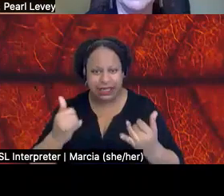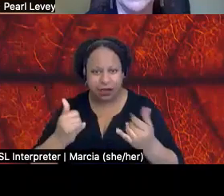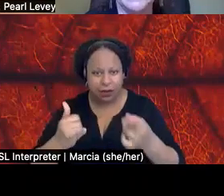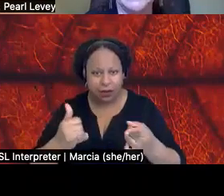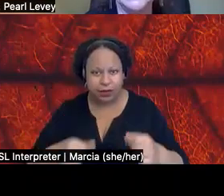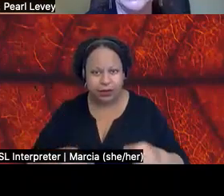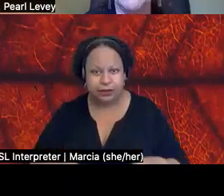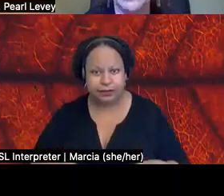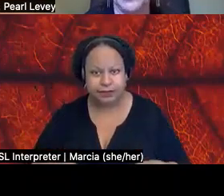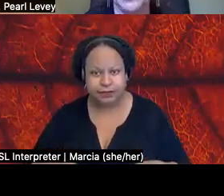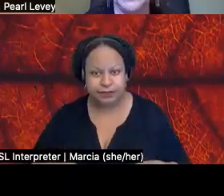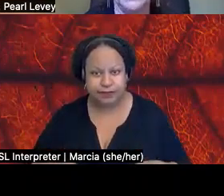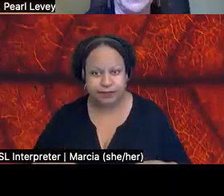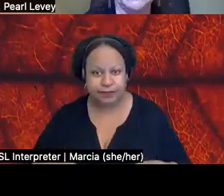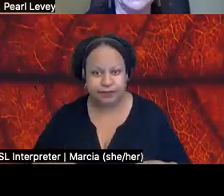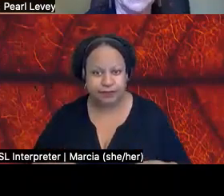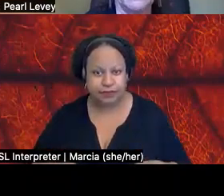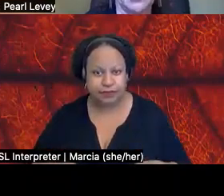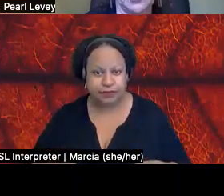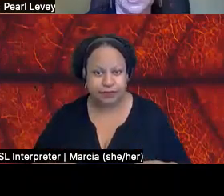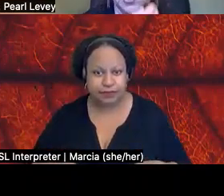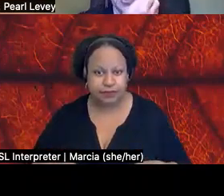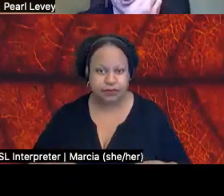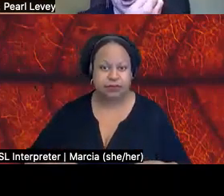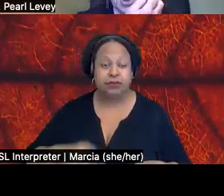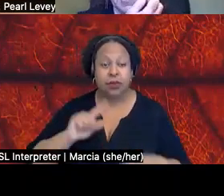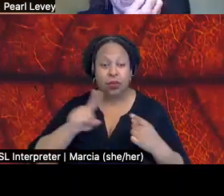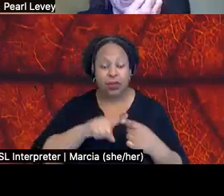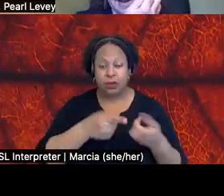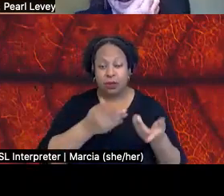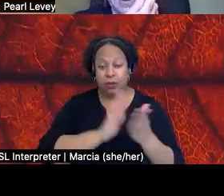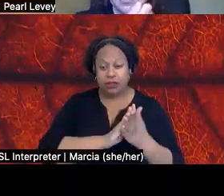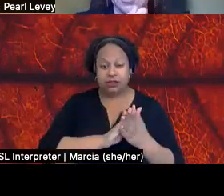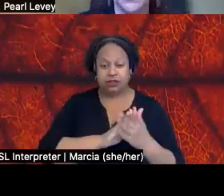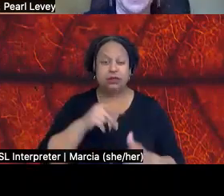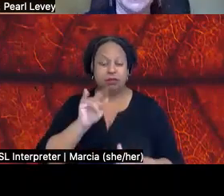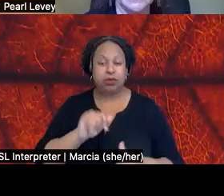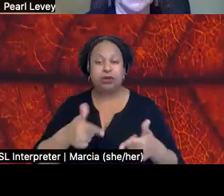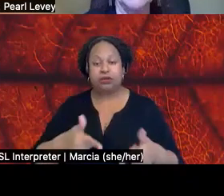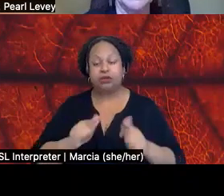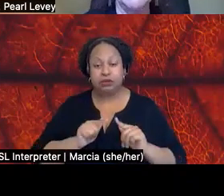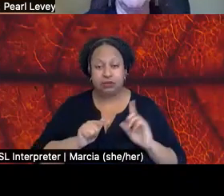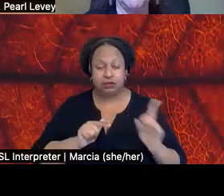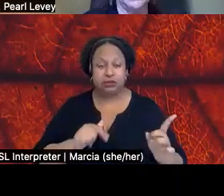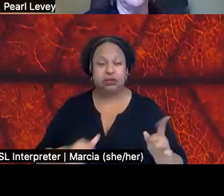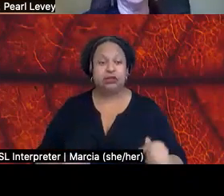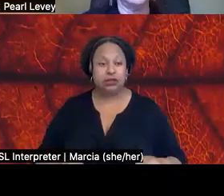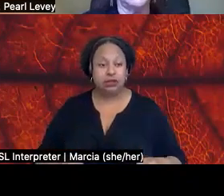So I guess generally when we get this kind of request which is not that infrequent